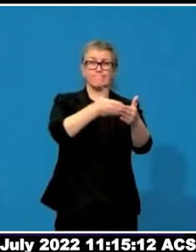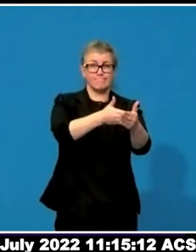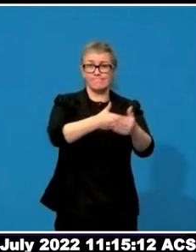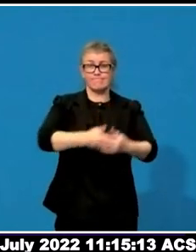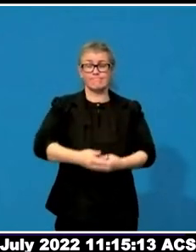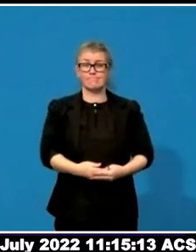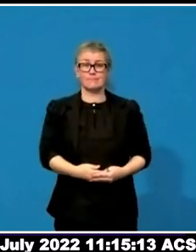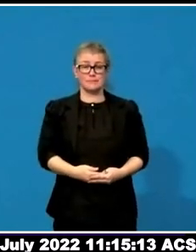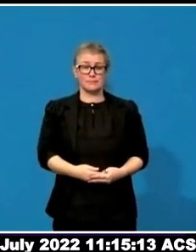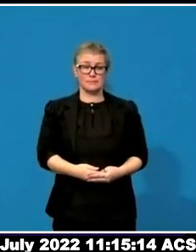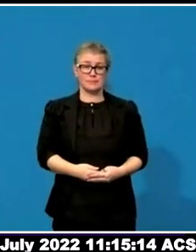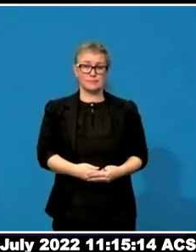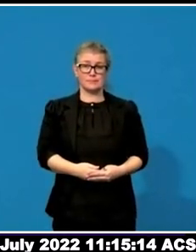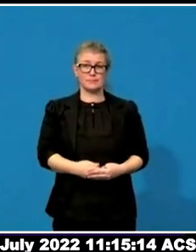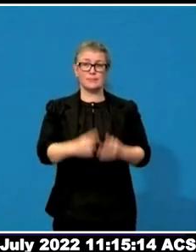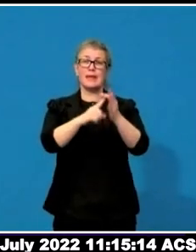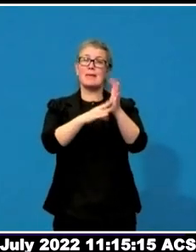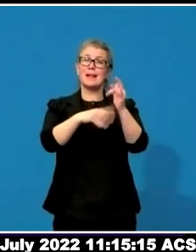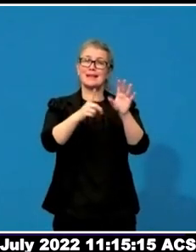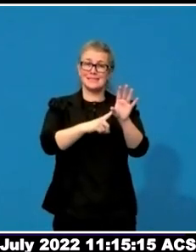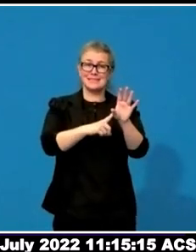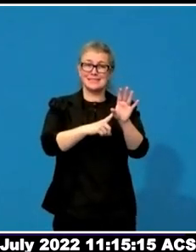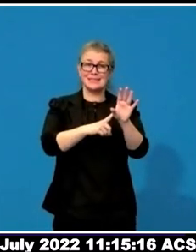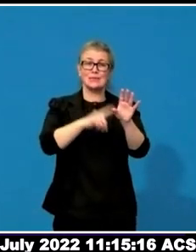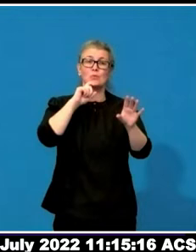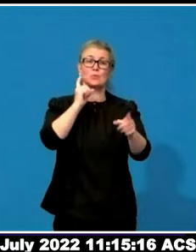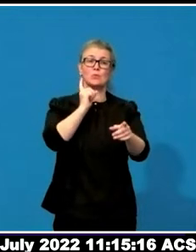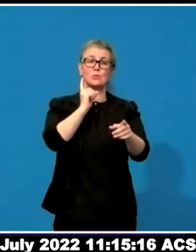Emily Carter and Lauren Rice will speak about the need for flexibility for First